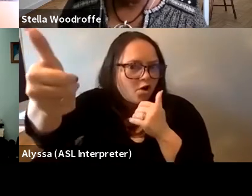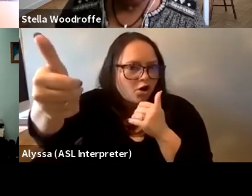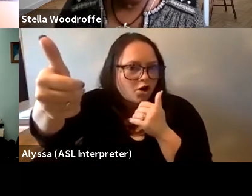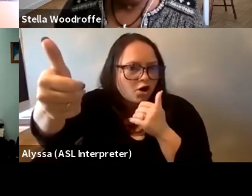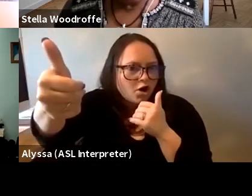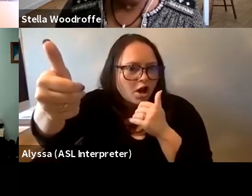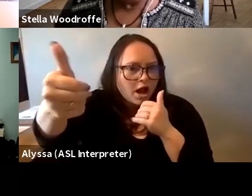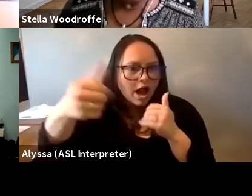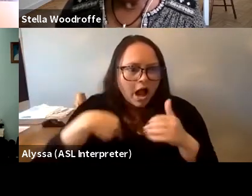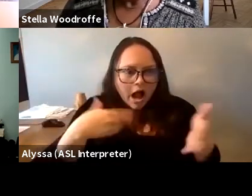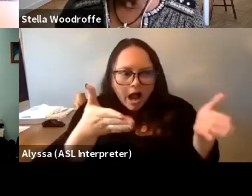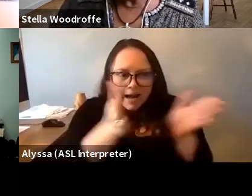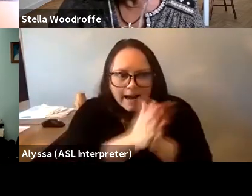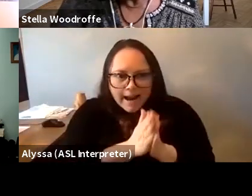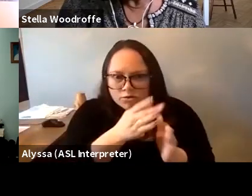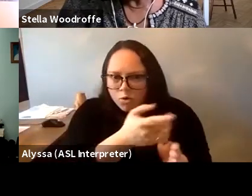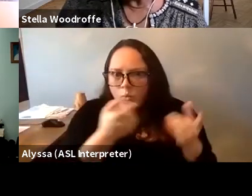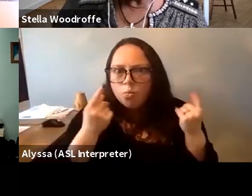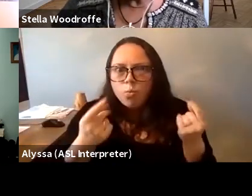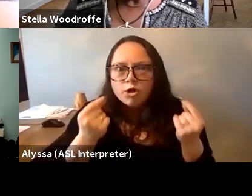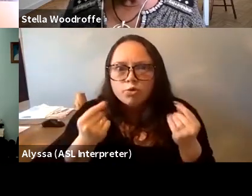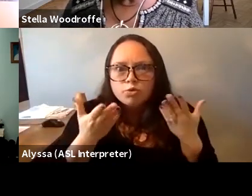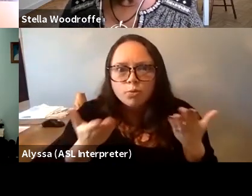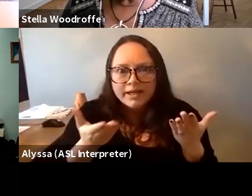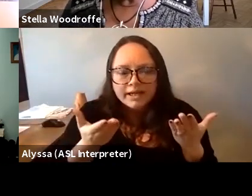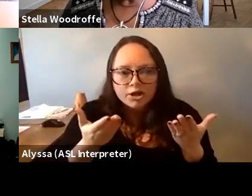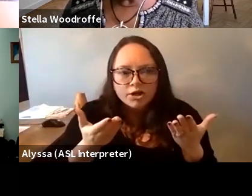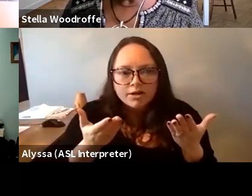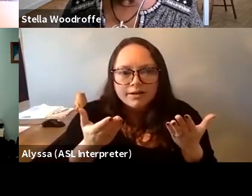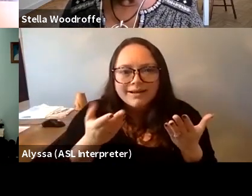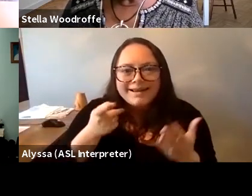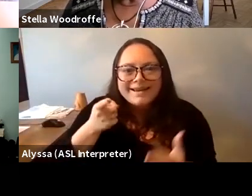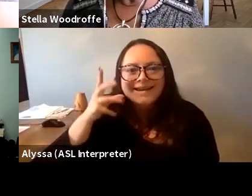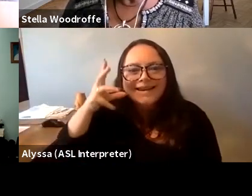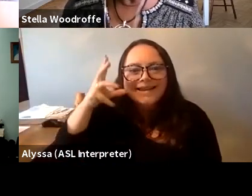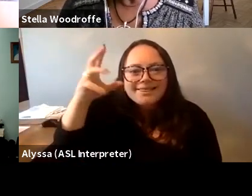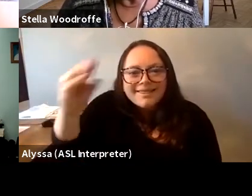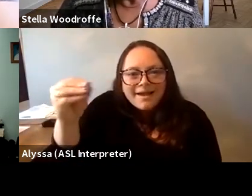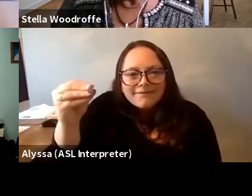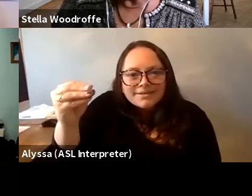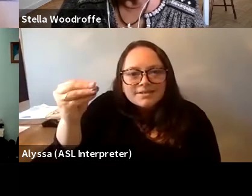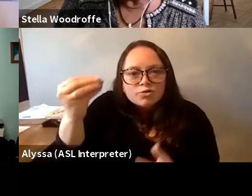are you doing here?" Well, he left to come tell us. Now you know, you don't leave the scene.